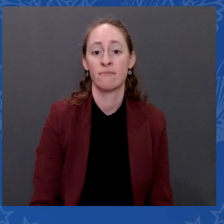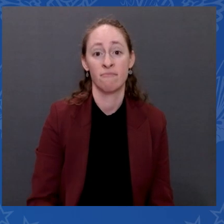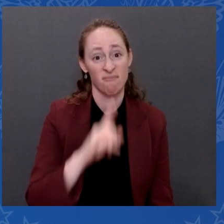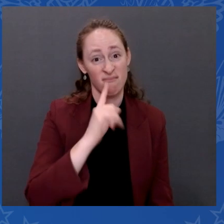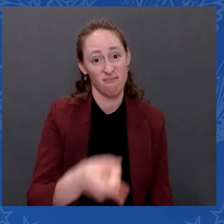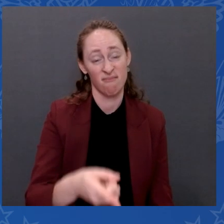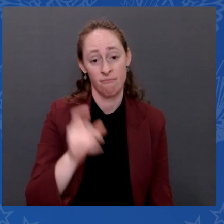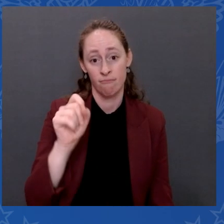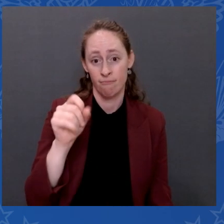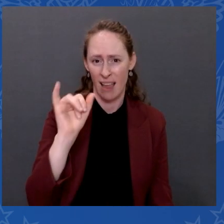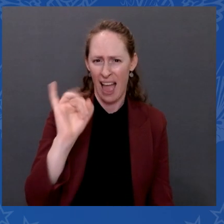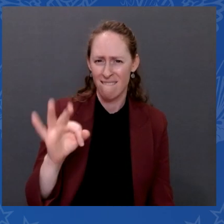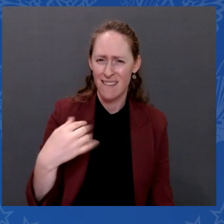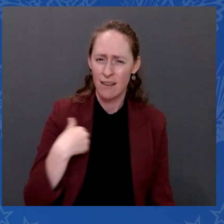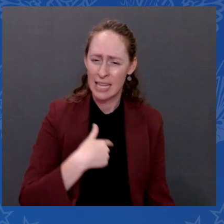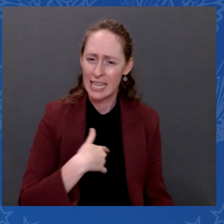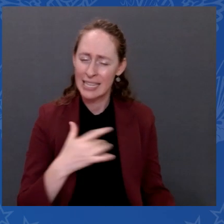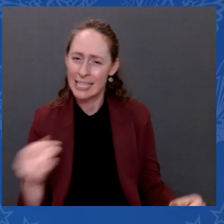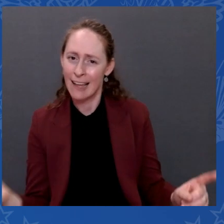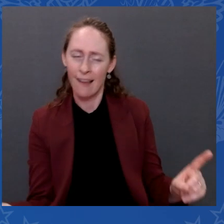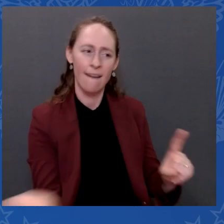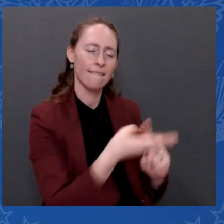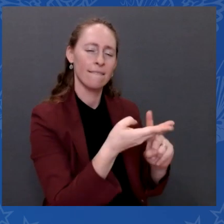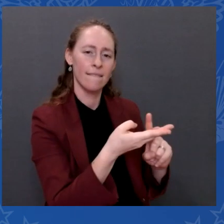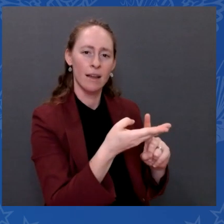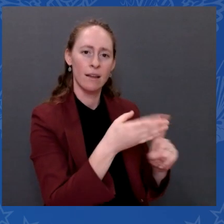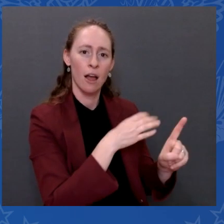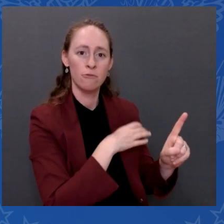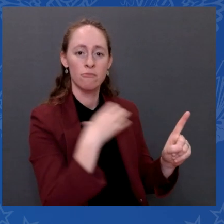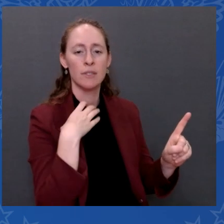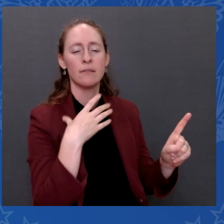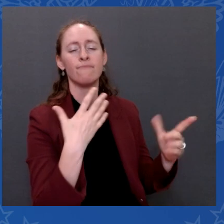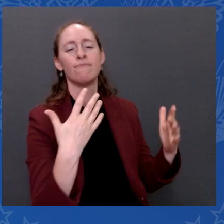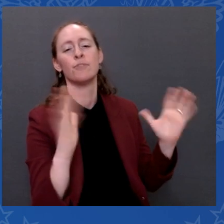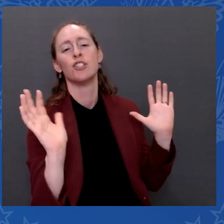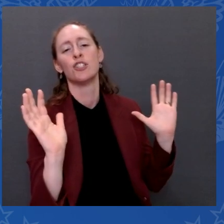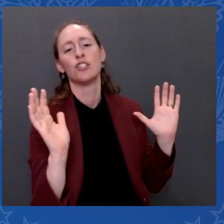and create literally thousands and thousands and thousands of good-paying jobs.